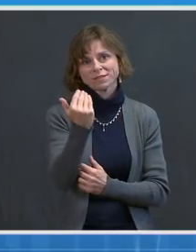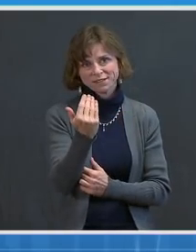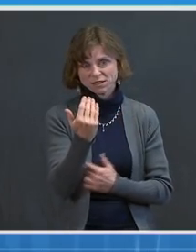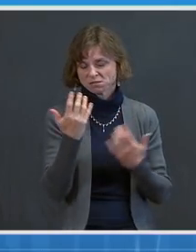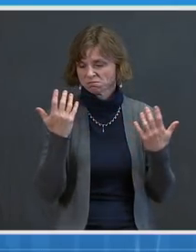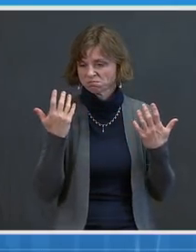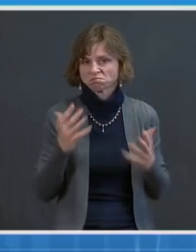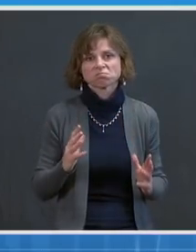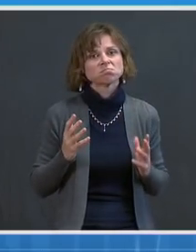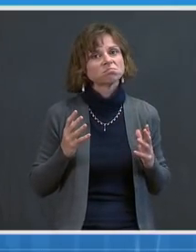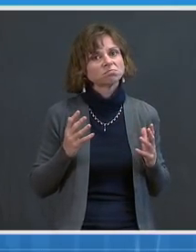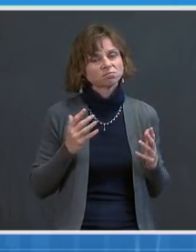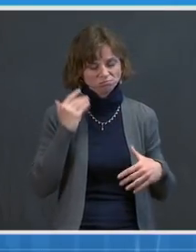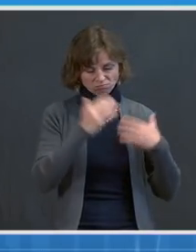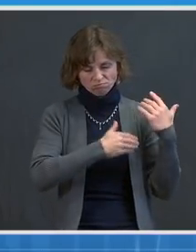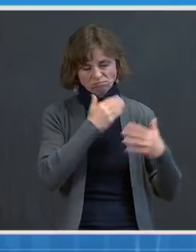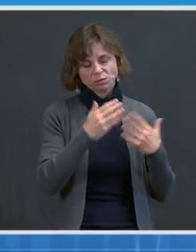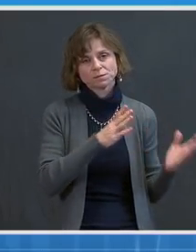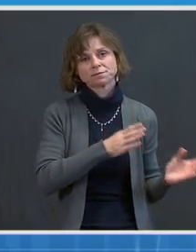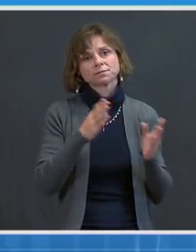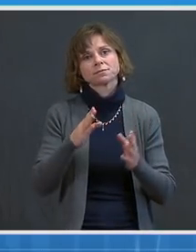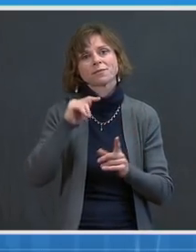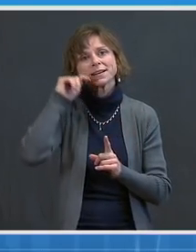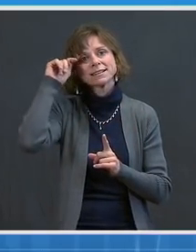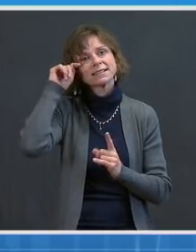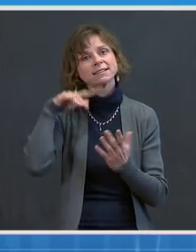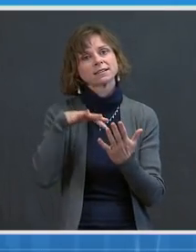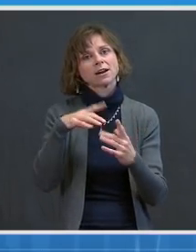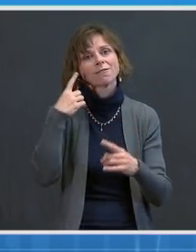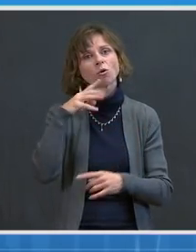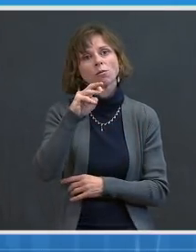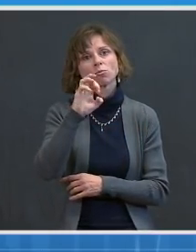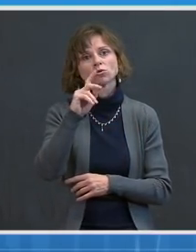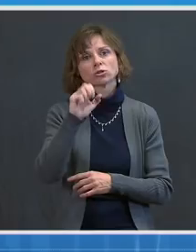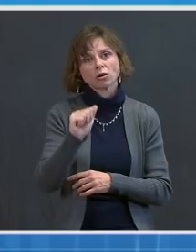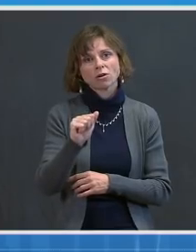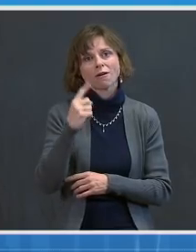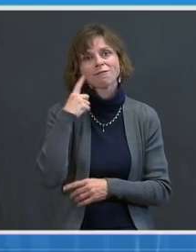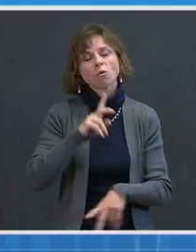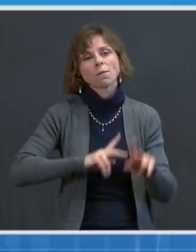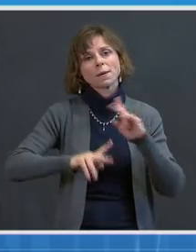as is the teen COVE study from Moderna in individuals 12 to 17.